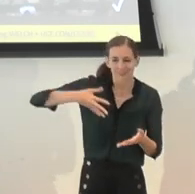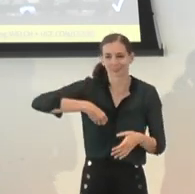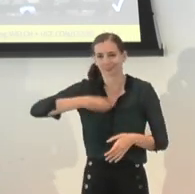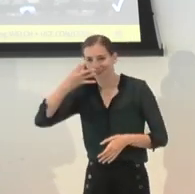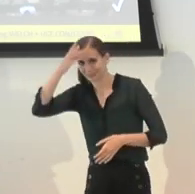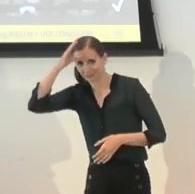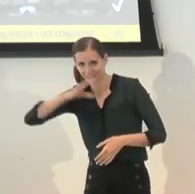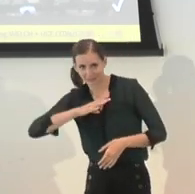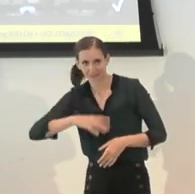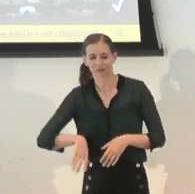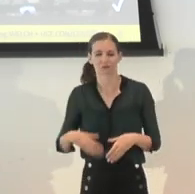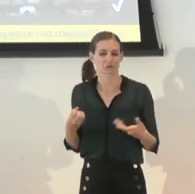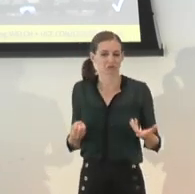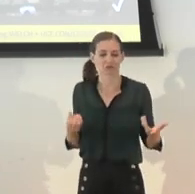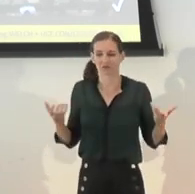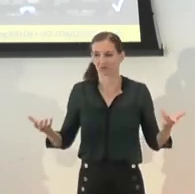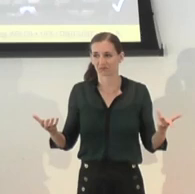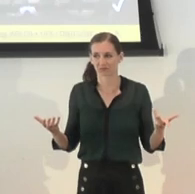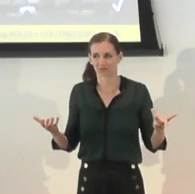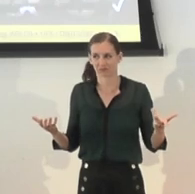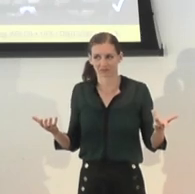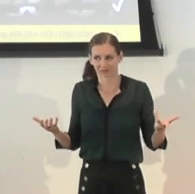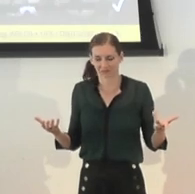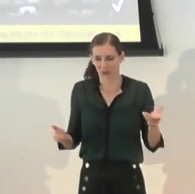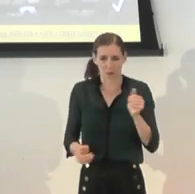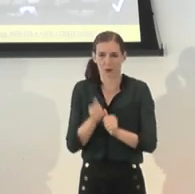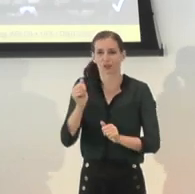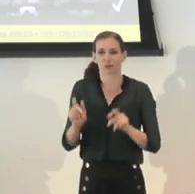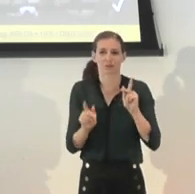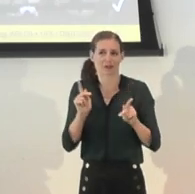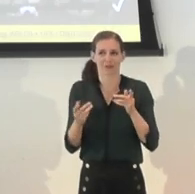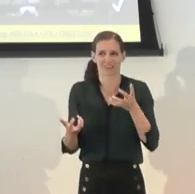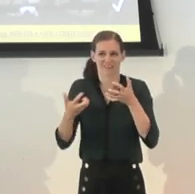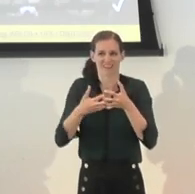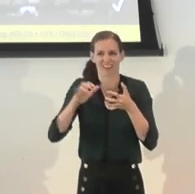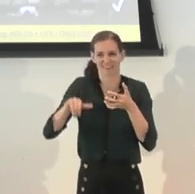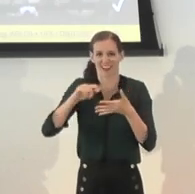in the studies and they all fall into this weird category. There are clear exceptions